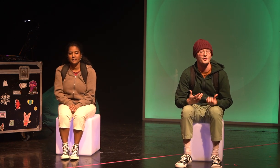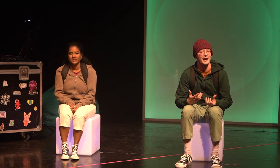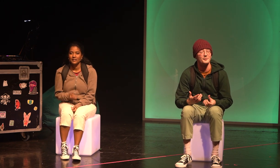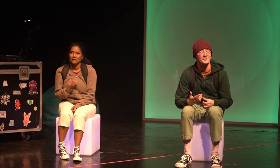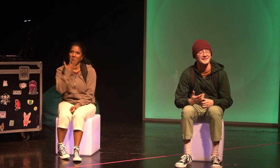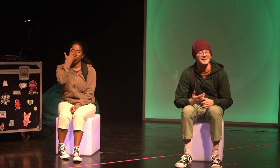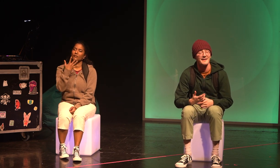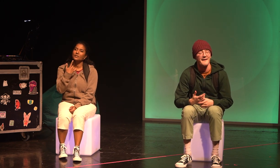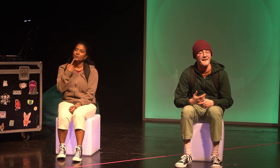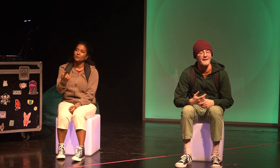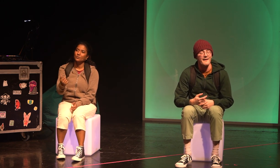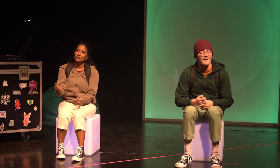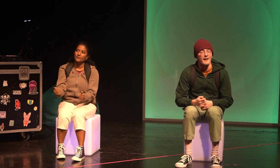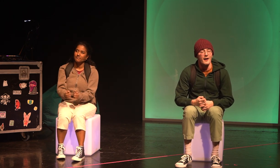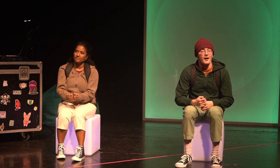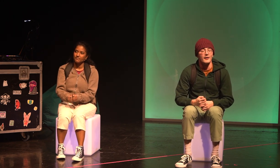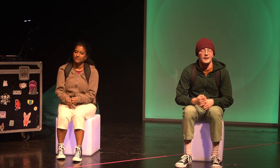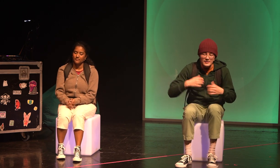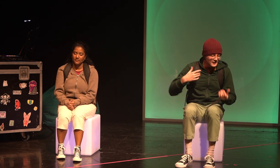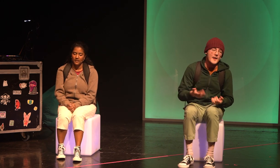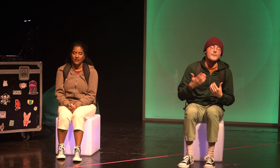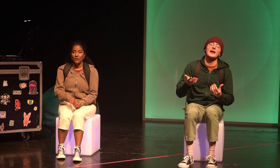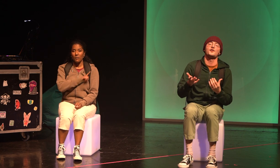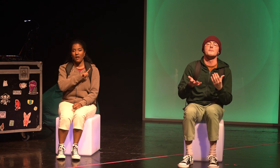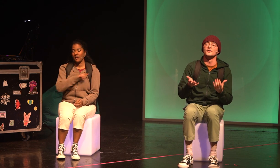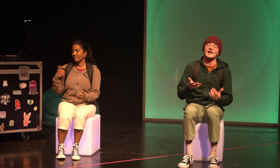just too ashamed to admit it. You see, over the past few months I